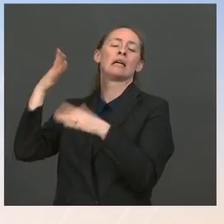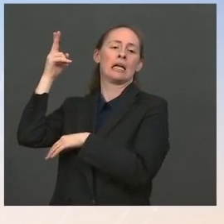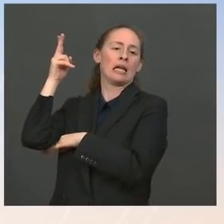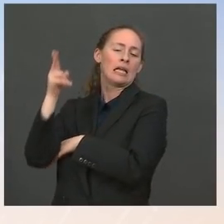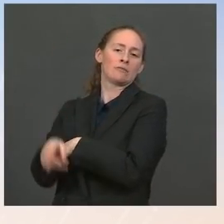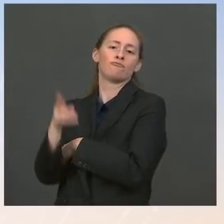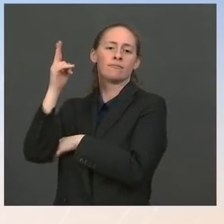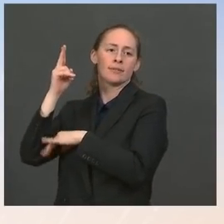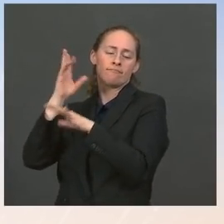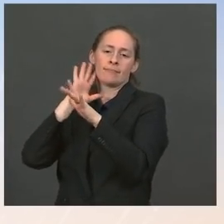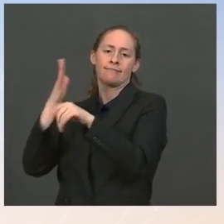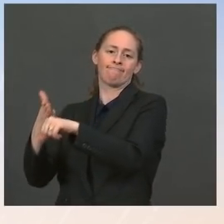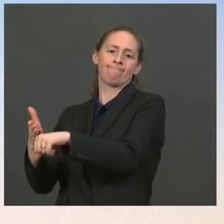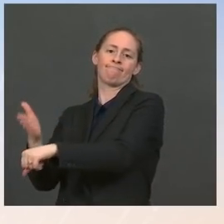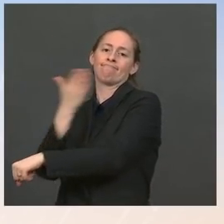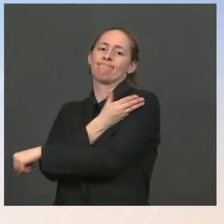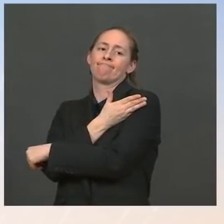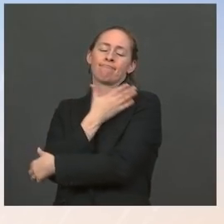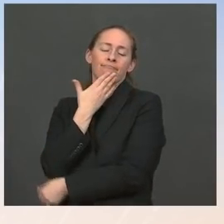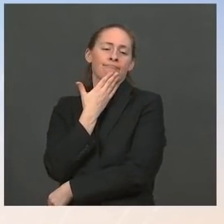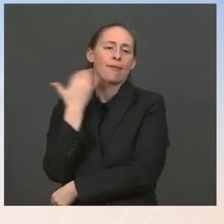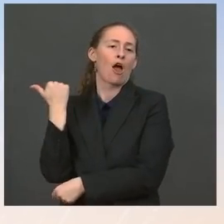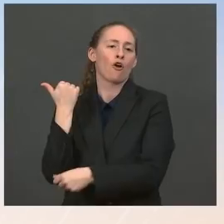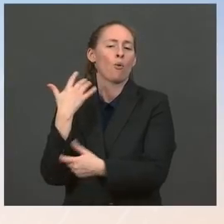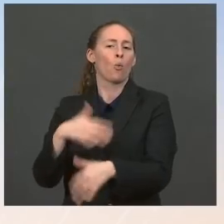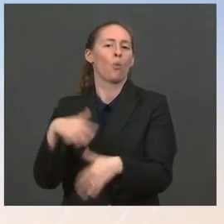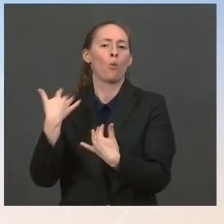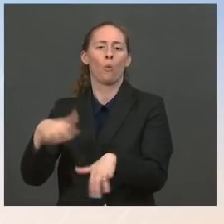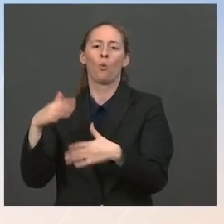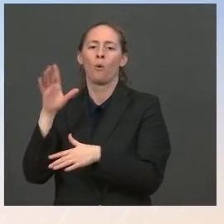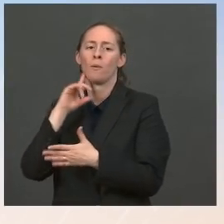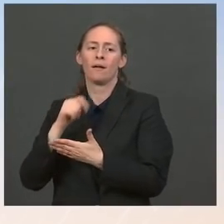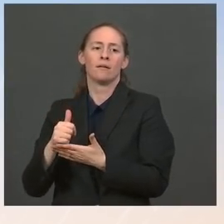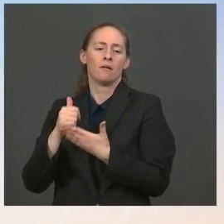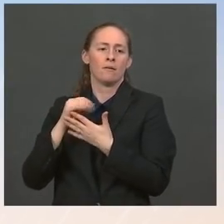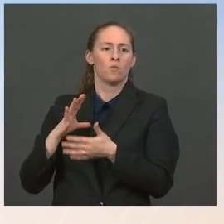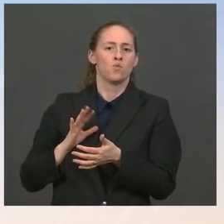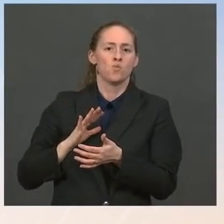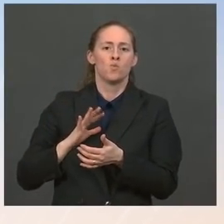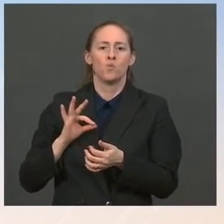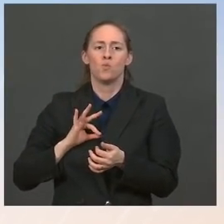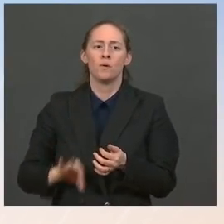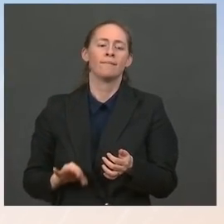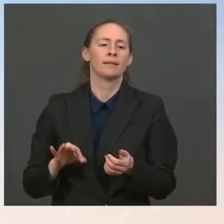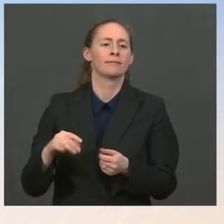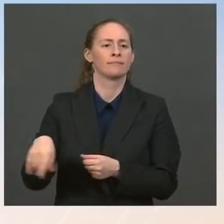we need to go to fighting climate change in a real way. So, these are so important to the President. We're going to continue to work on it.